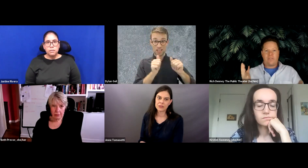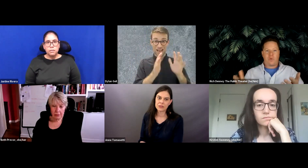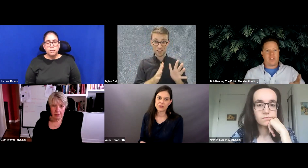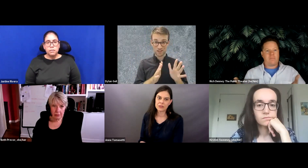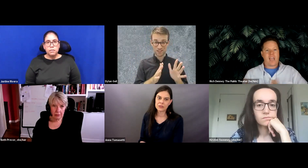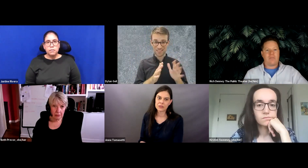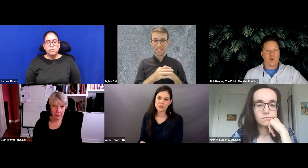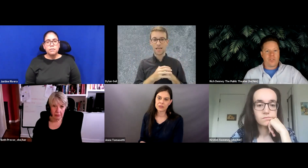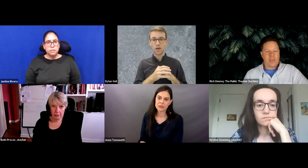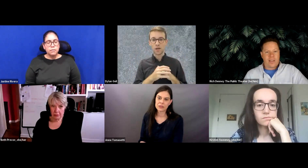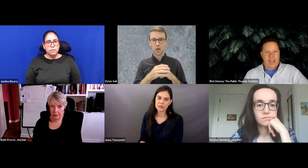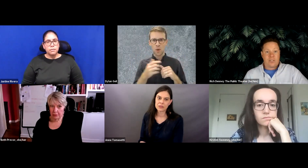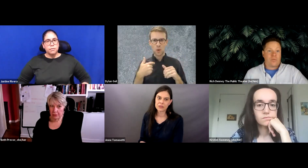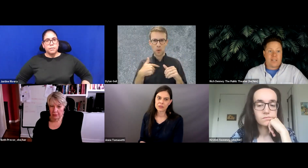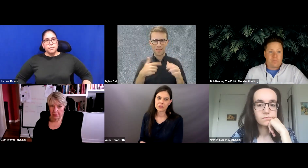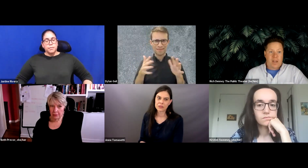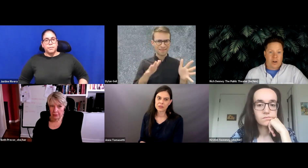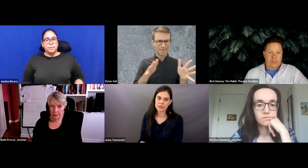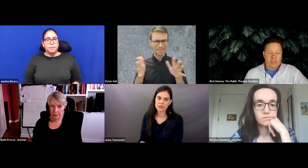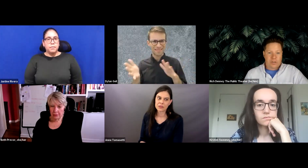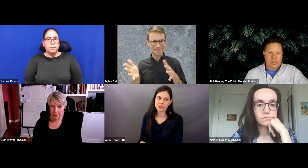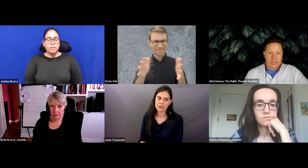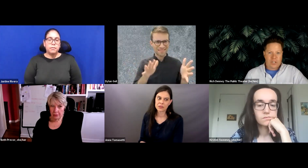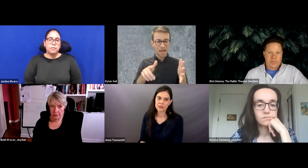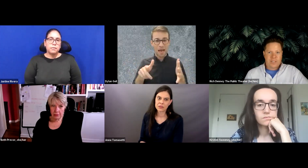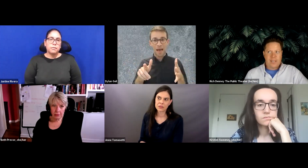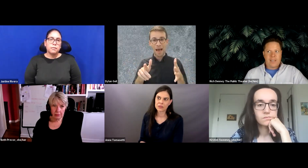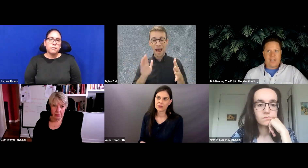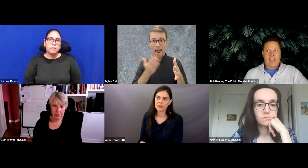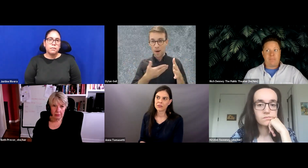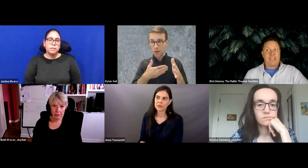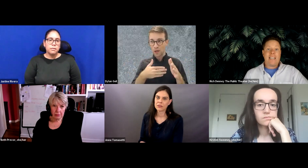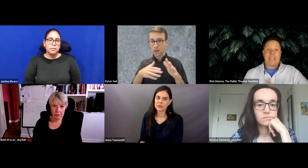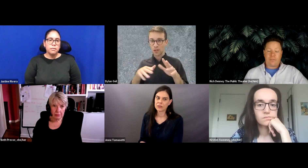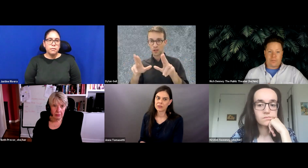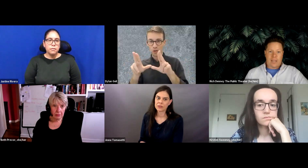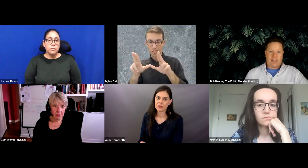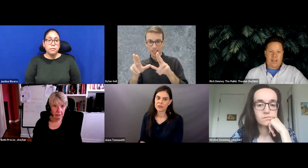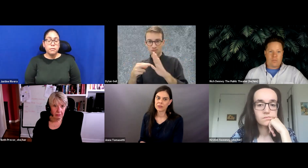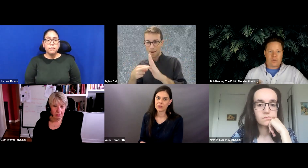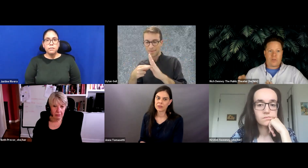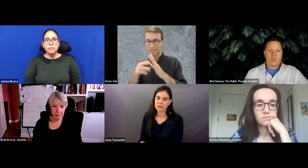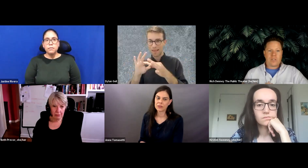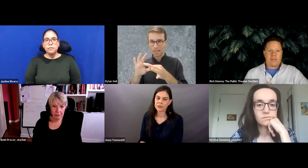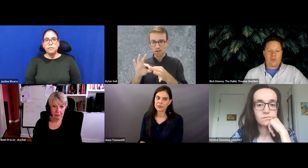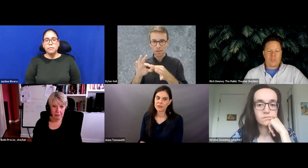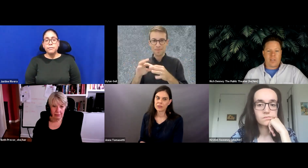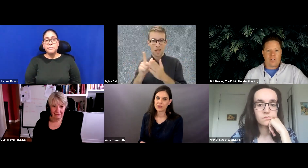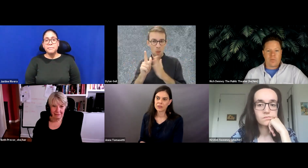of going back and forth, as directed by our unions and relationships, I believe, and I hope no one quotes me and holds